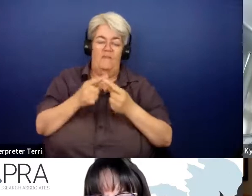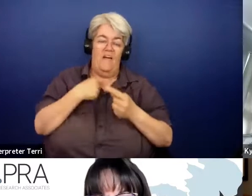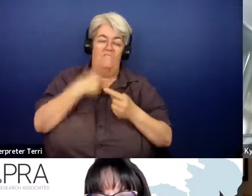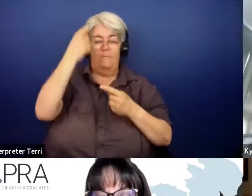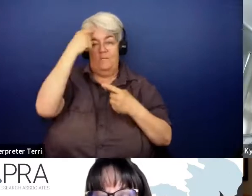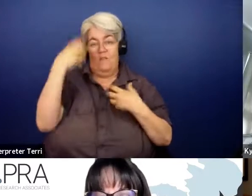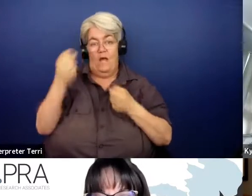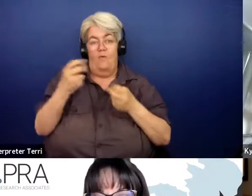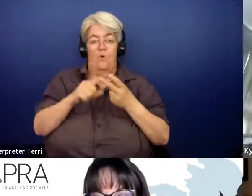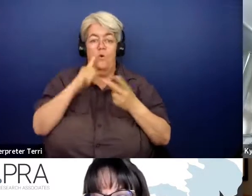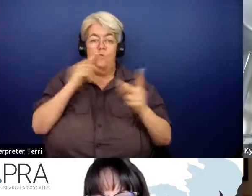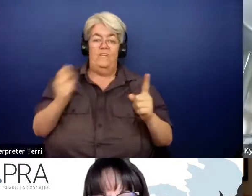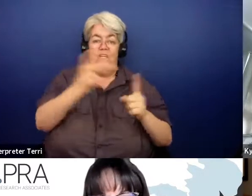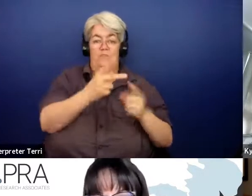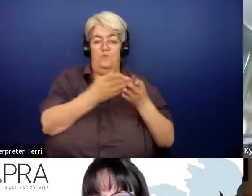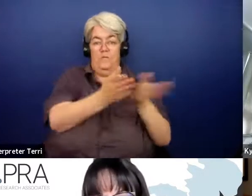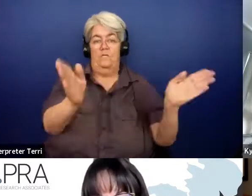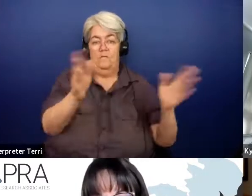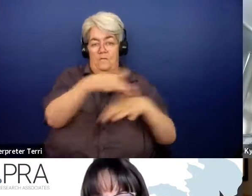committee. Making -- that is usually